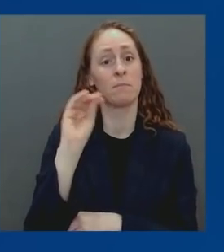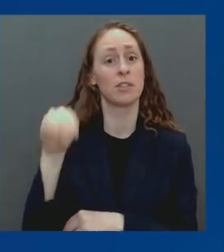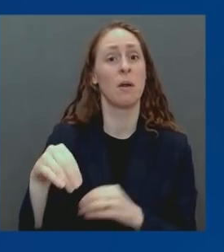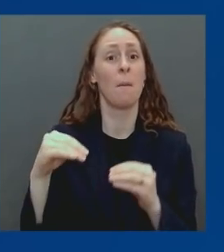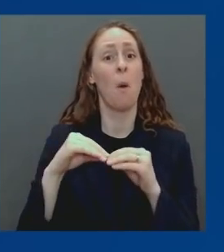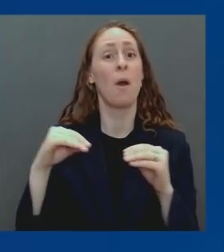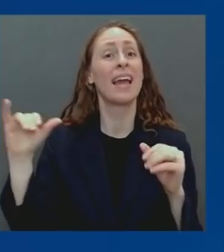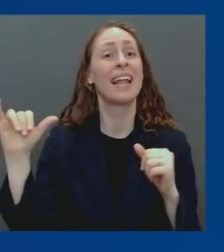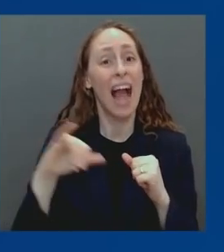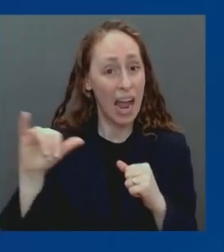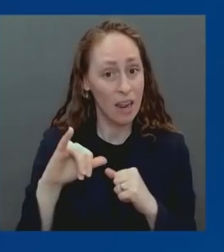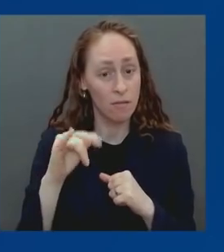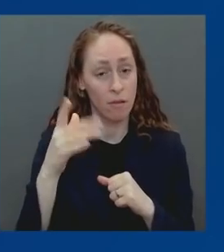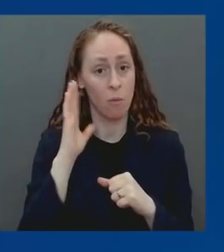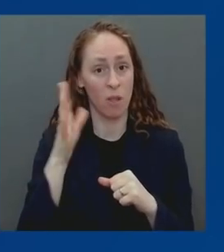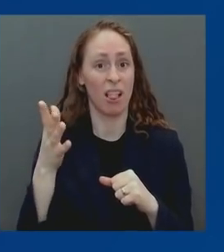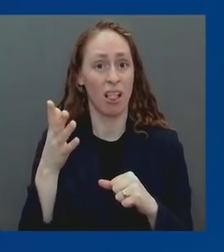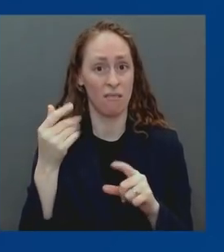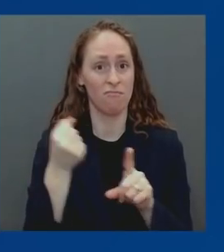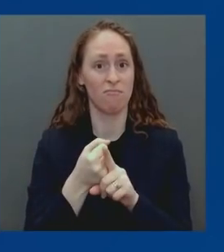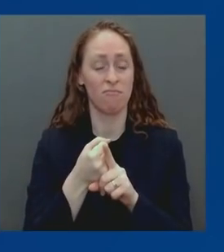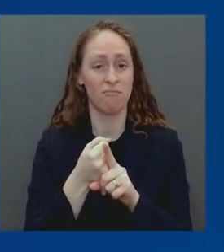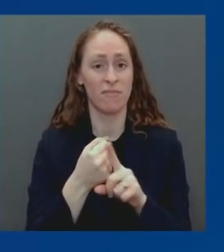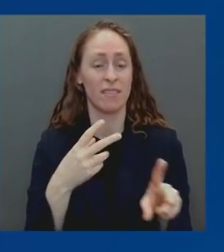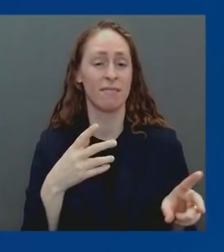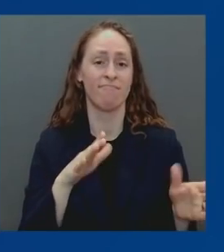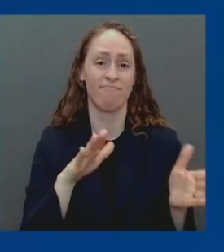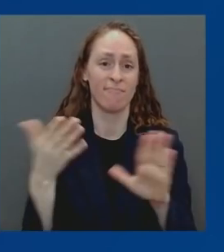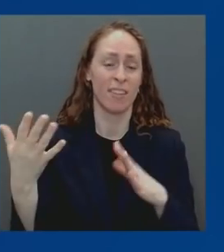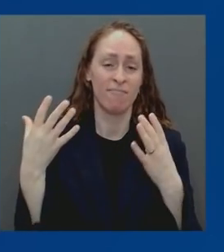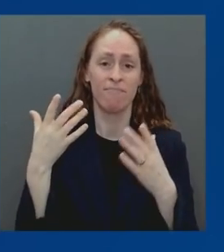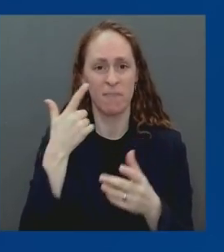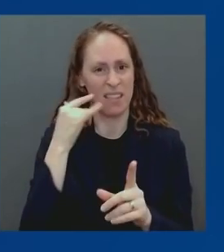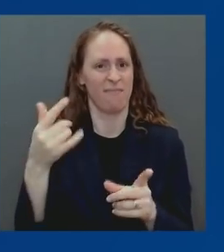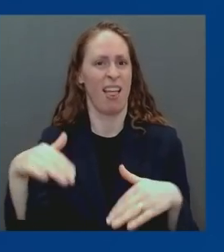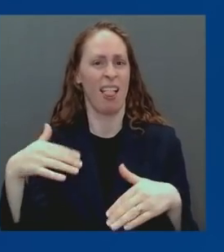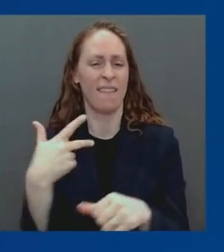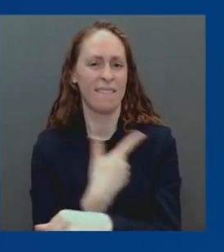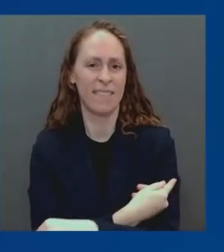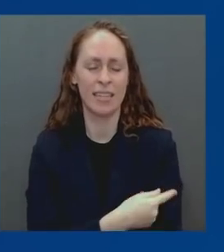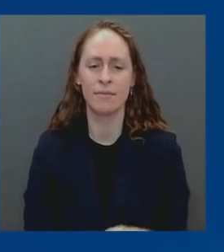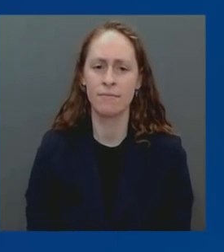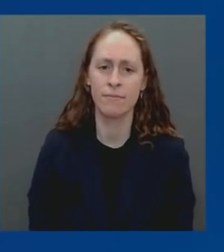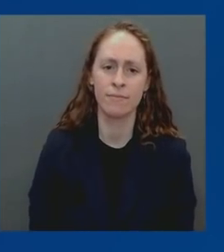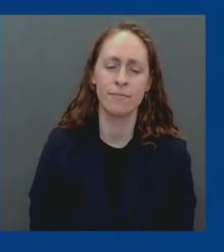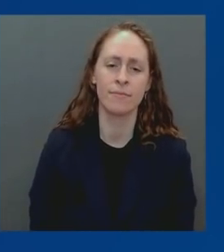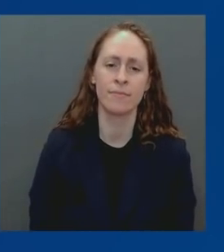how essential vaccination and boosting is in preventing hospitalization from COVID-19.